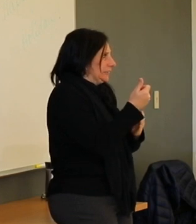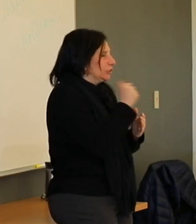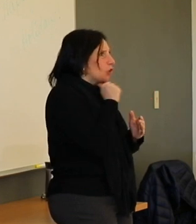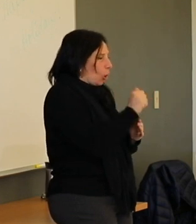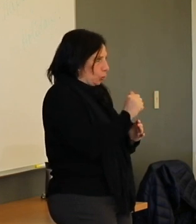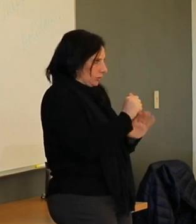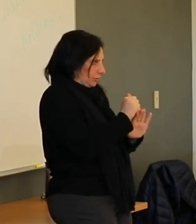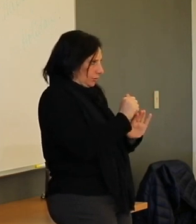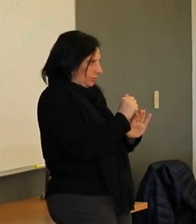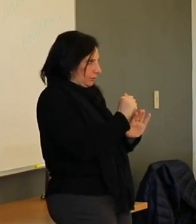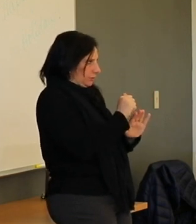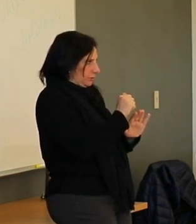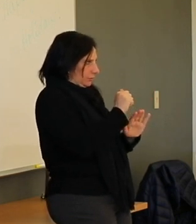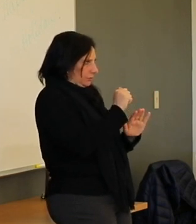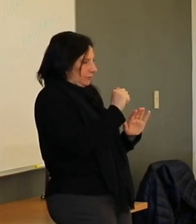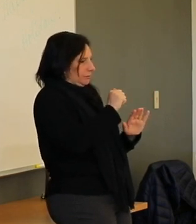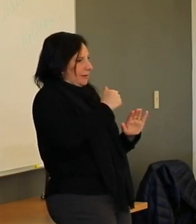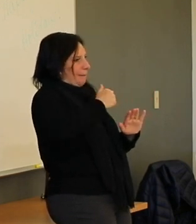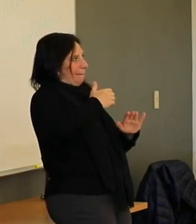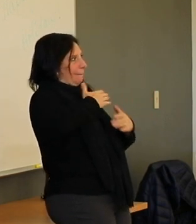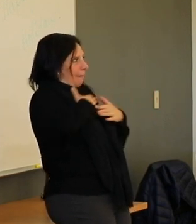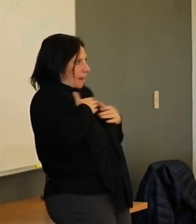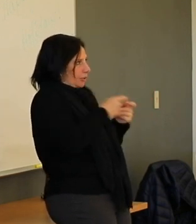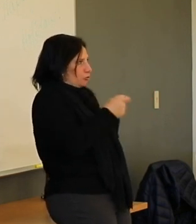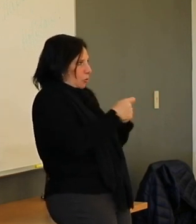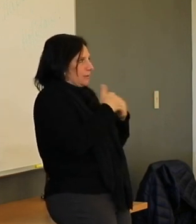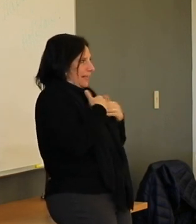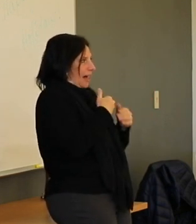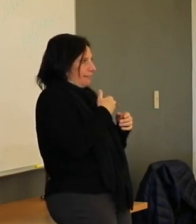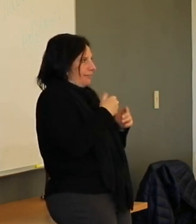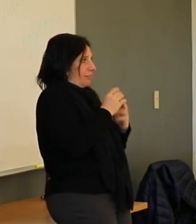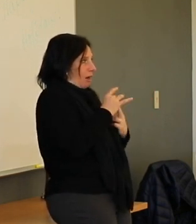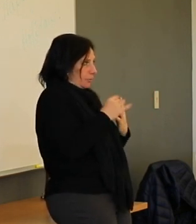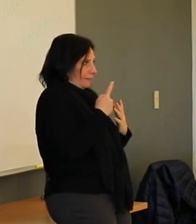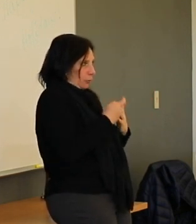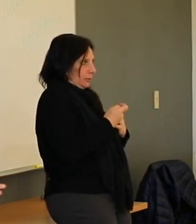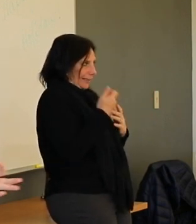No offense, but. So you can have three options. You can edit.